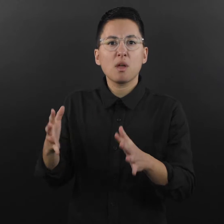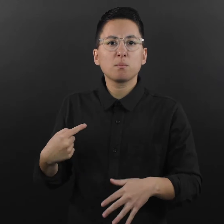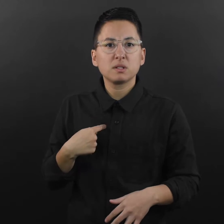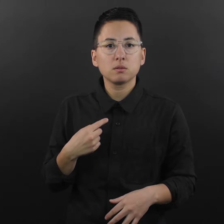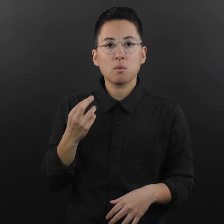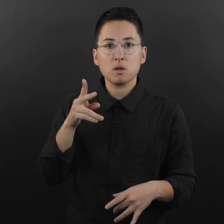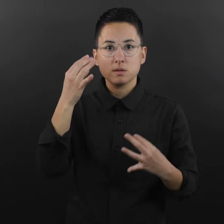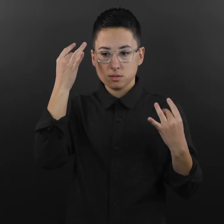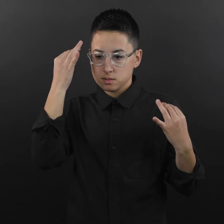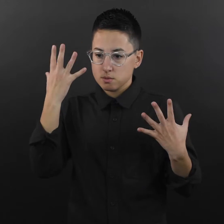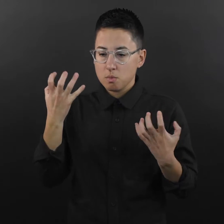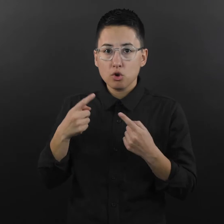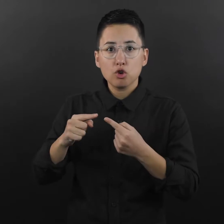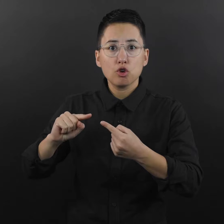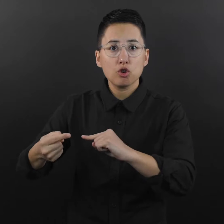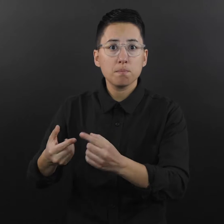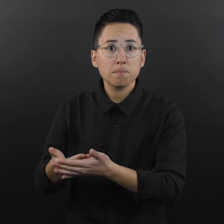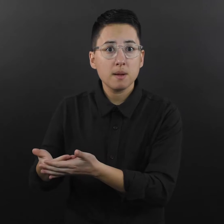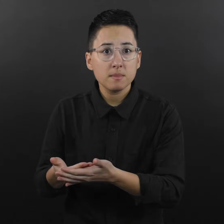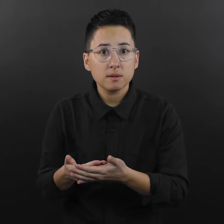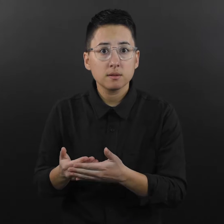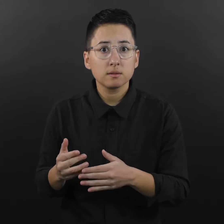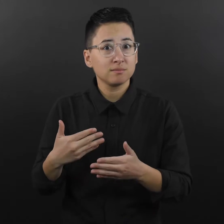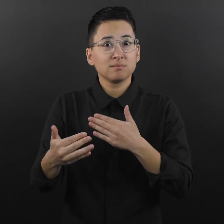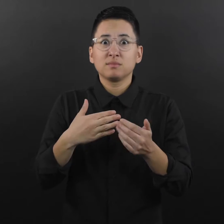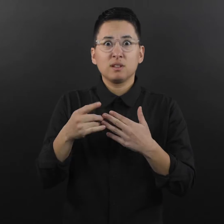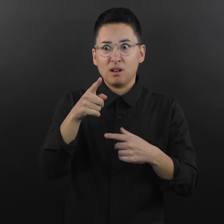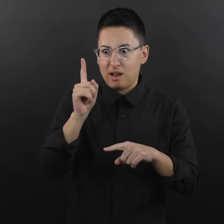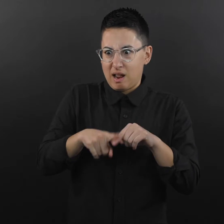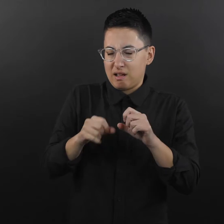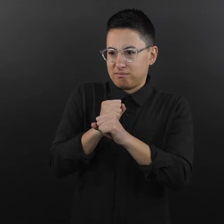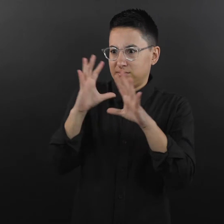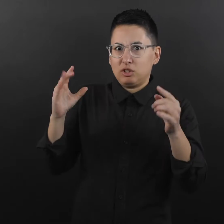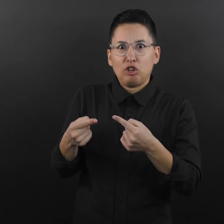or that your baby would be better off without you • Thoughts of hurting your baby, even if